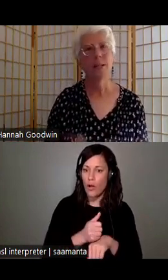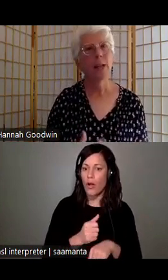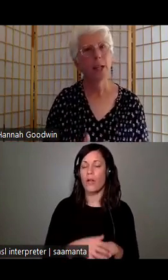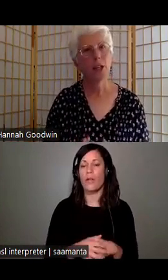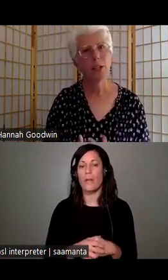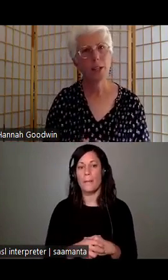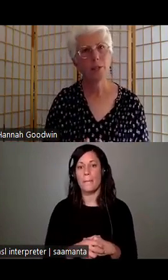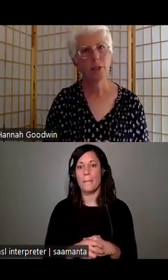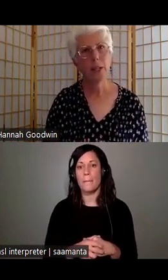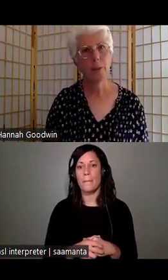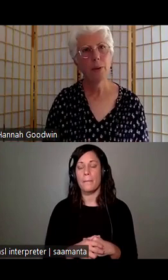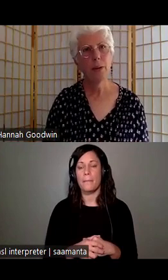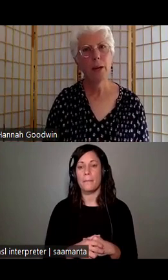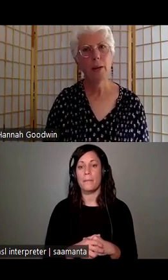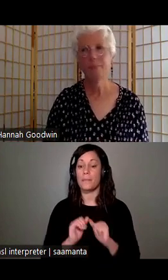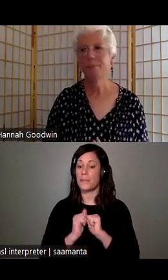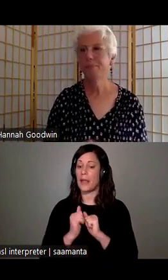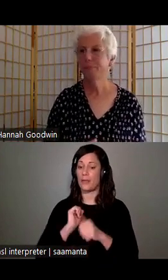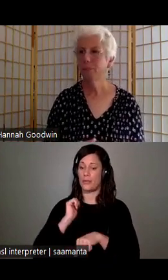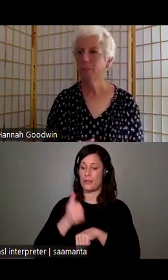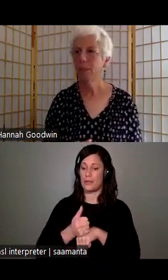Designing a good staff training program,